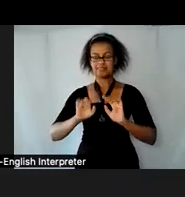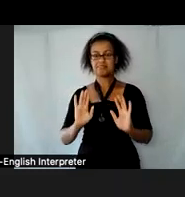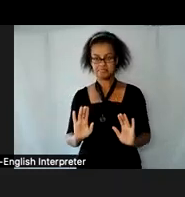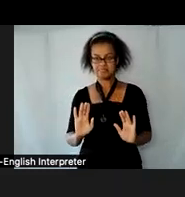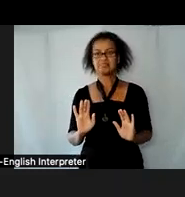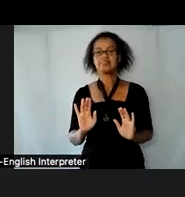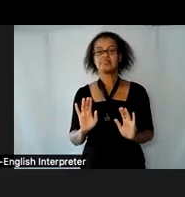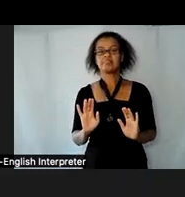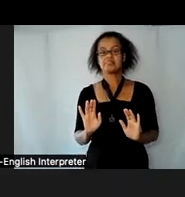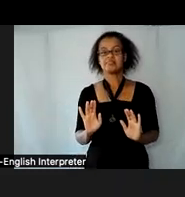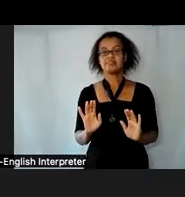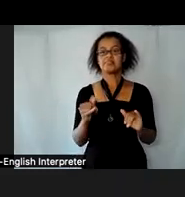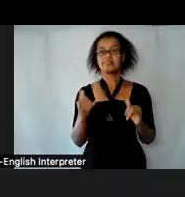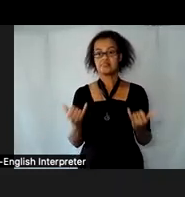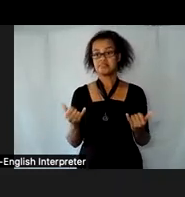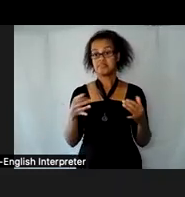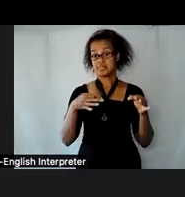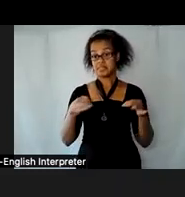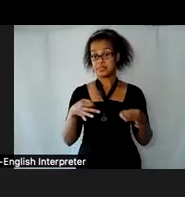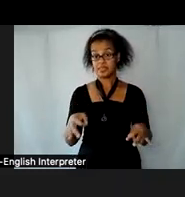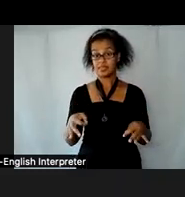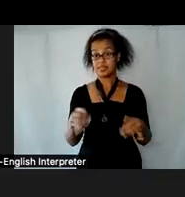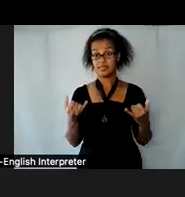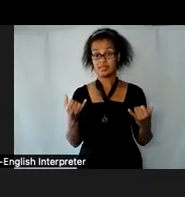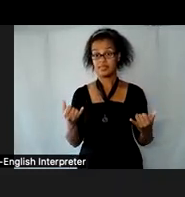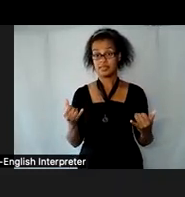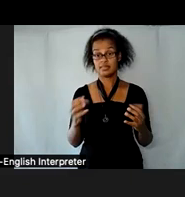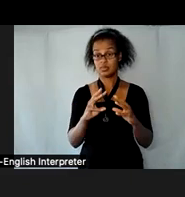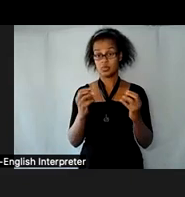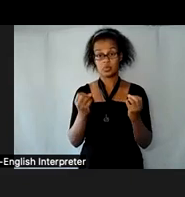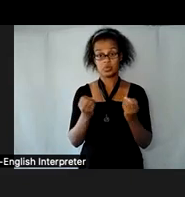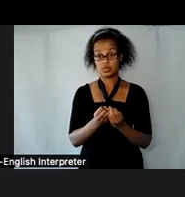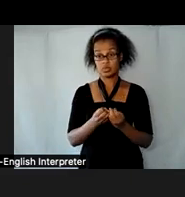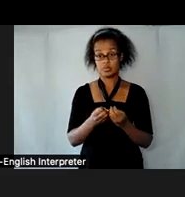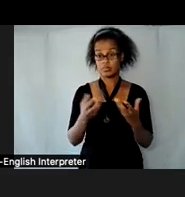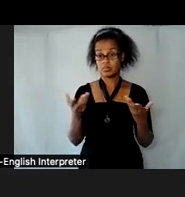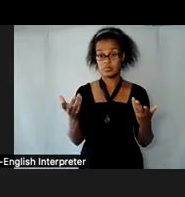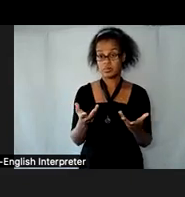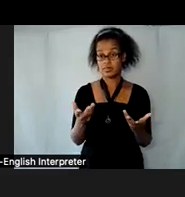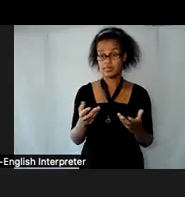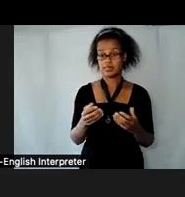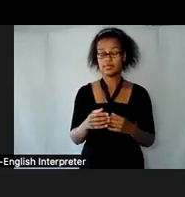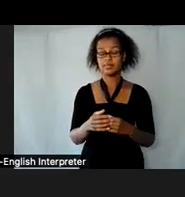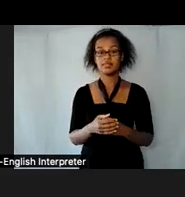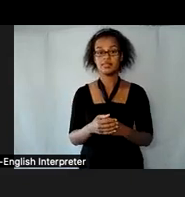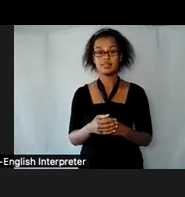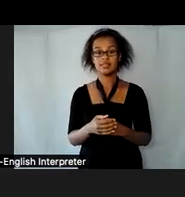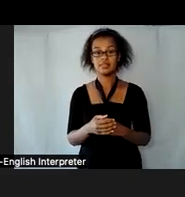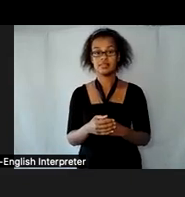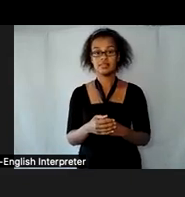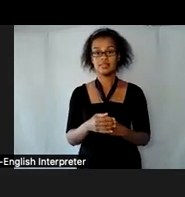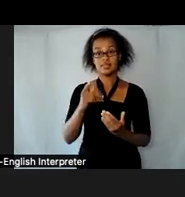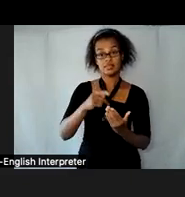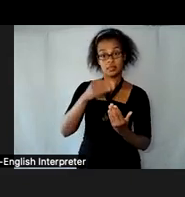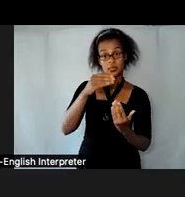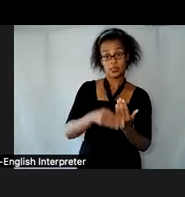session is, and it's not. So the program didn't really change since last year.